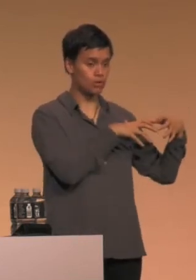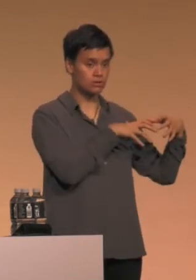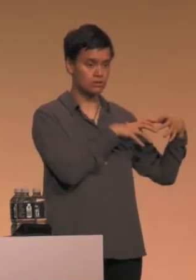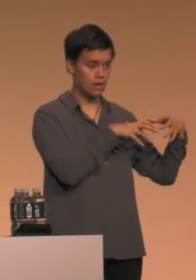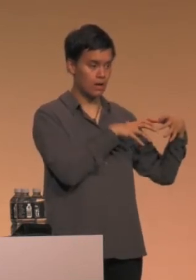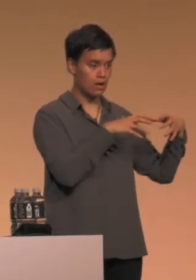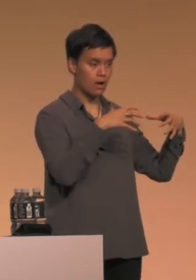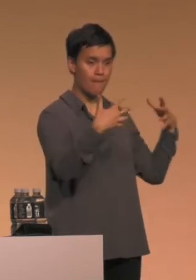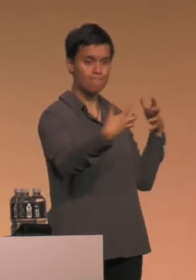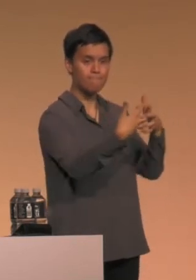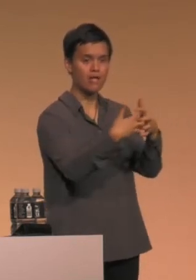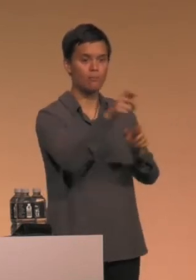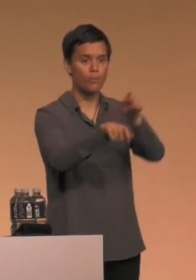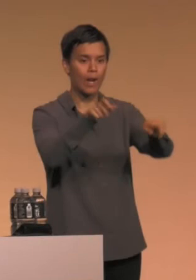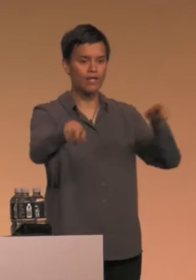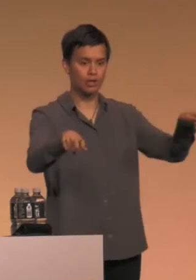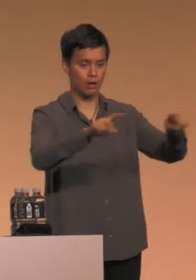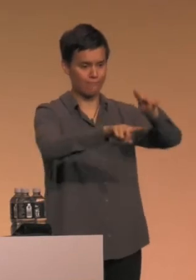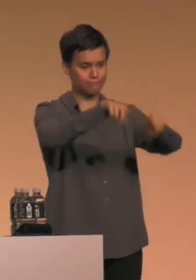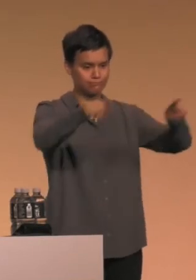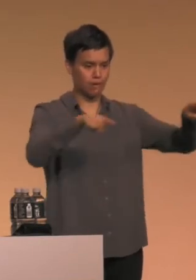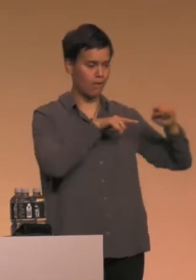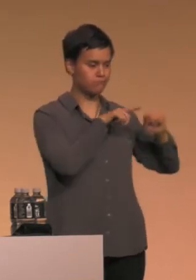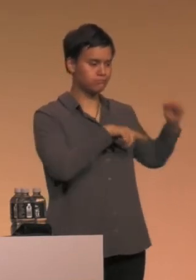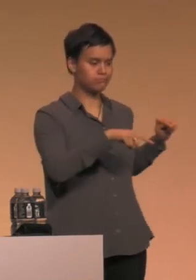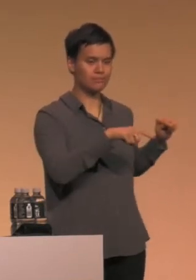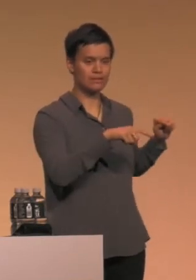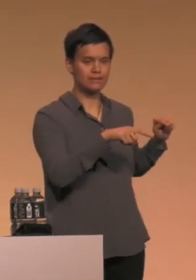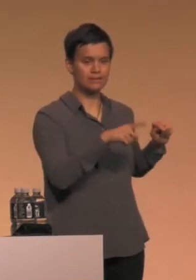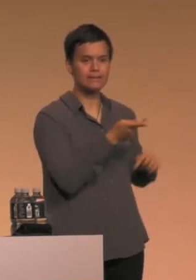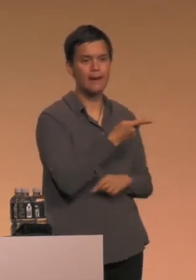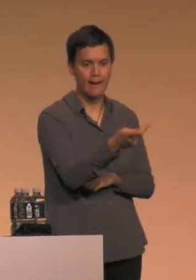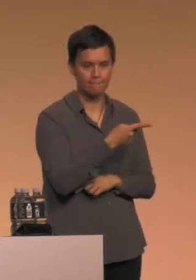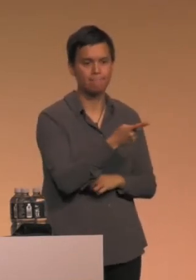This is critical to the nature of nurses and other clinical professionals' work.